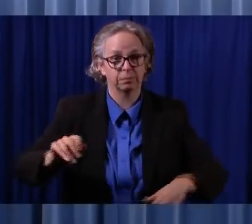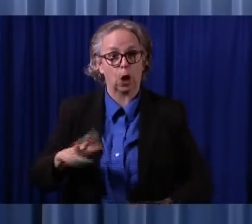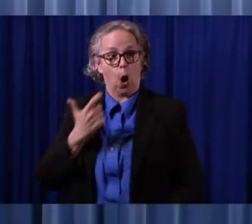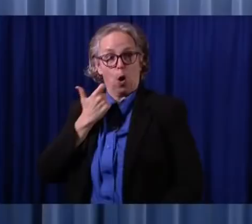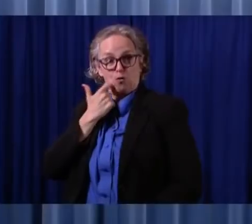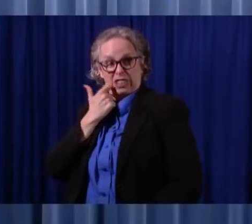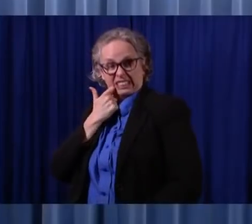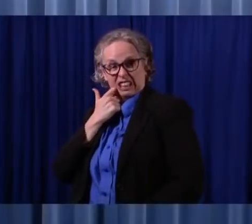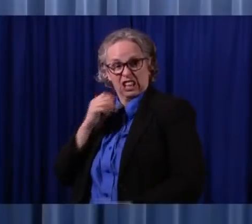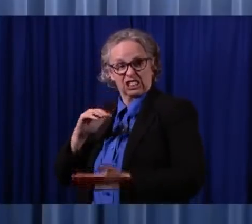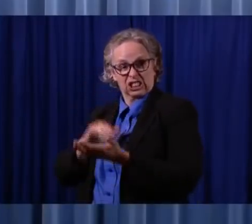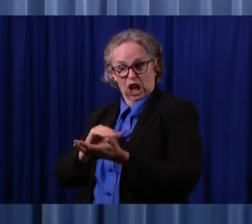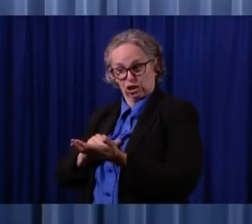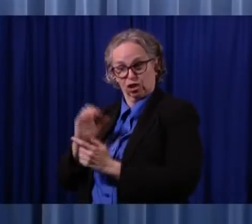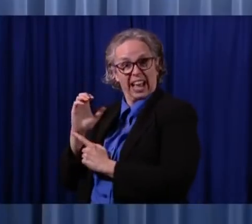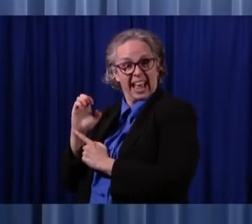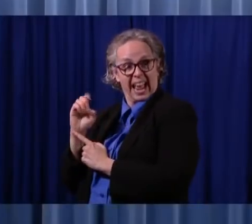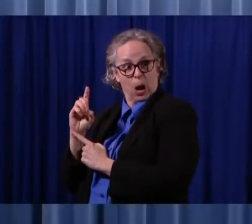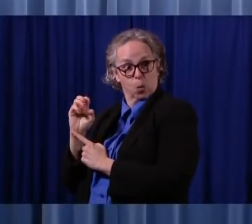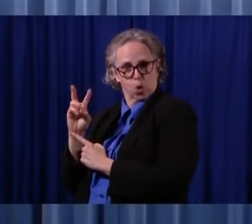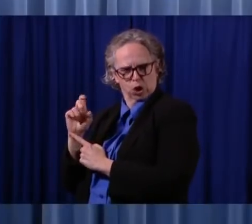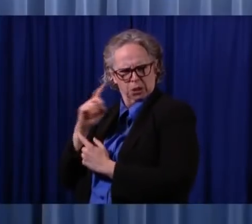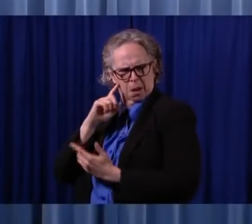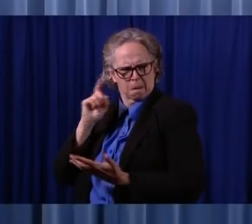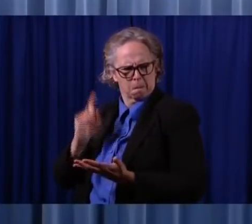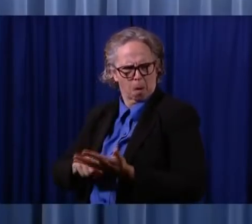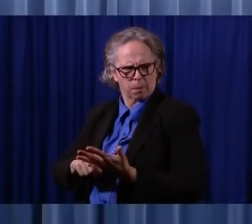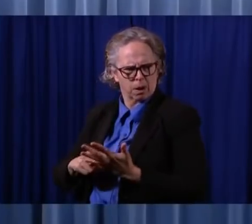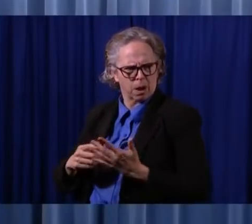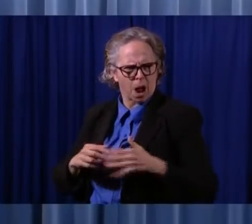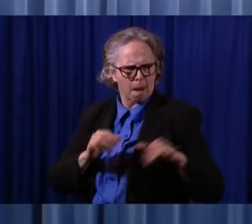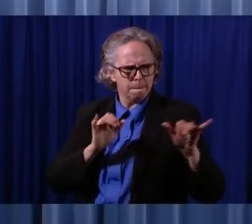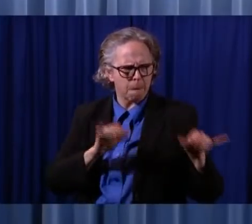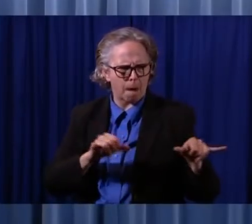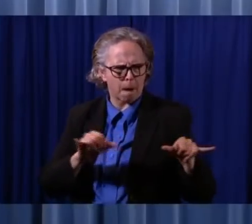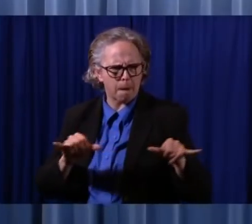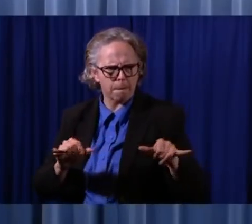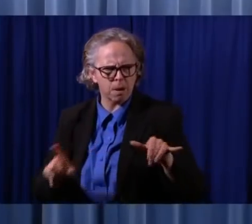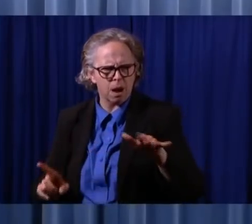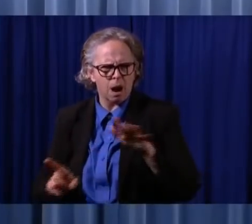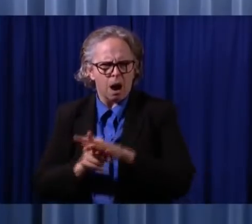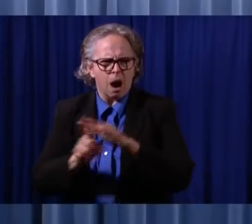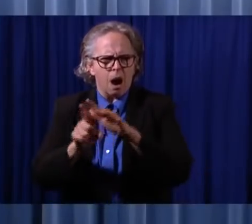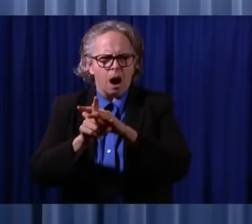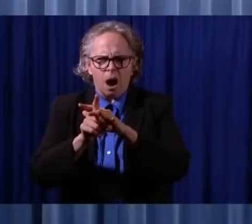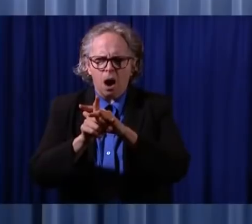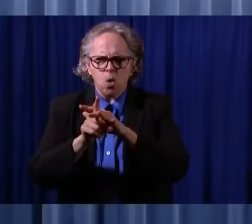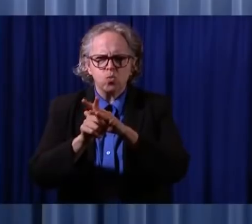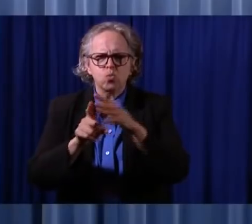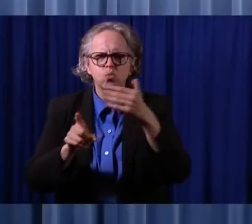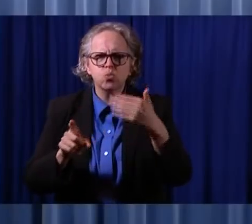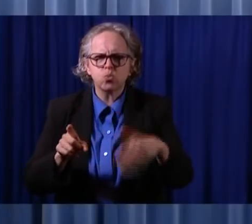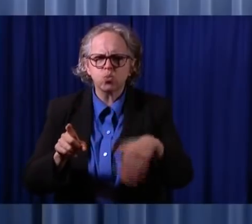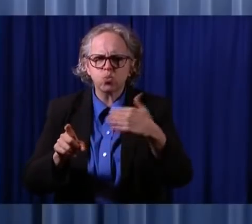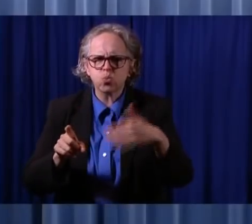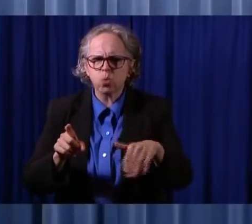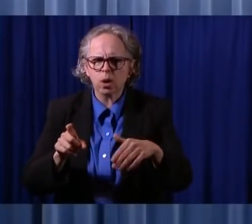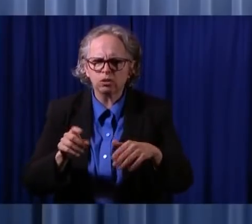IN THE PAST COUPLE OF WEEKS, DR. EDWARDS NOTICED A DISTURBING TREND AT RAINBOW BABIES THROUGHOUT THE PANDEMIC,